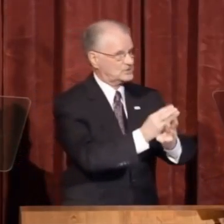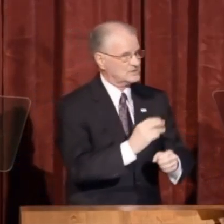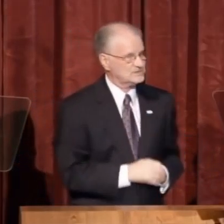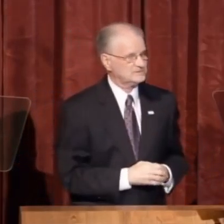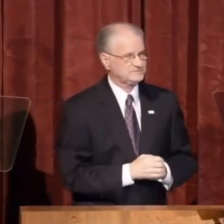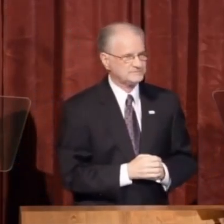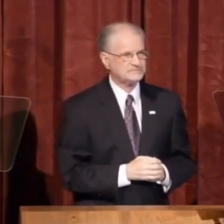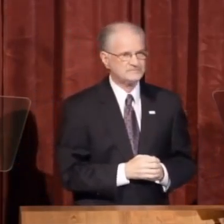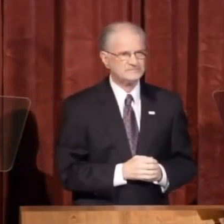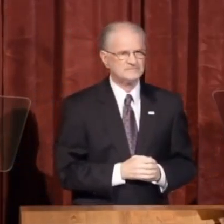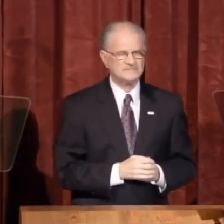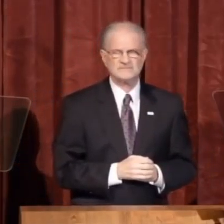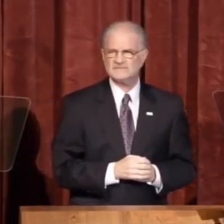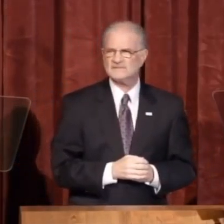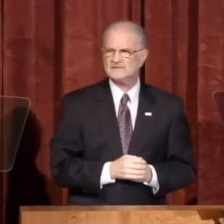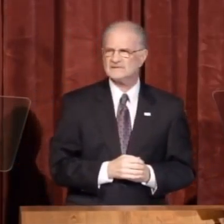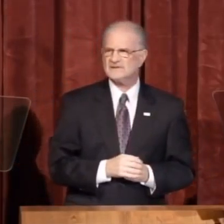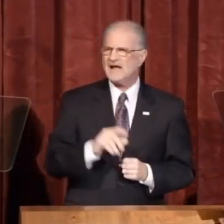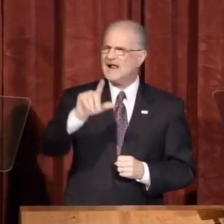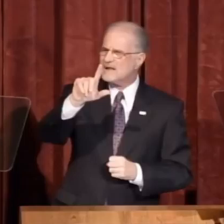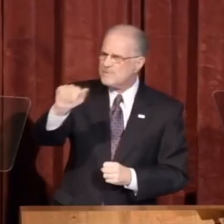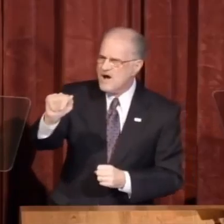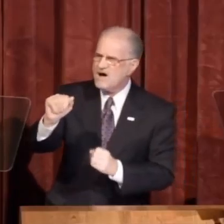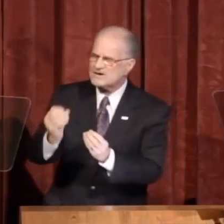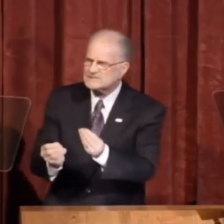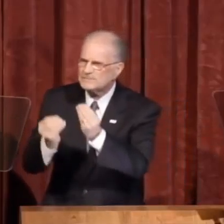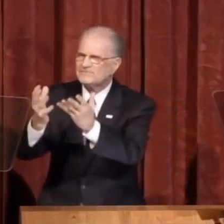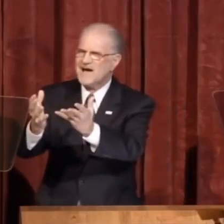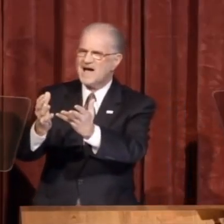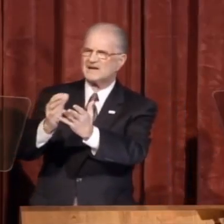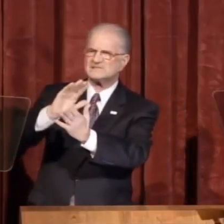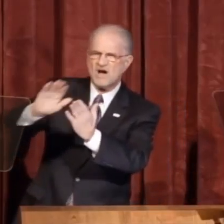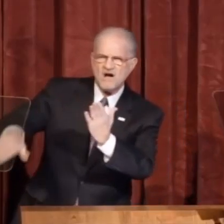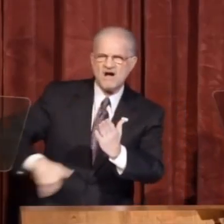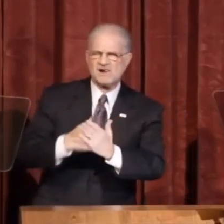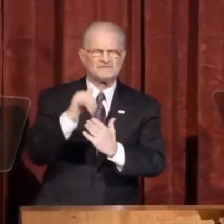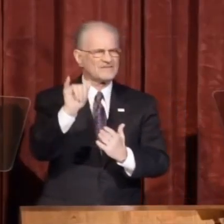Dr. King compares our present